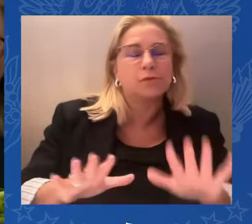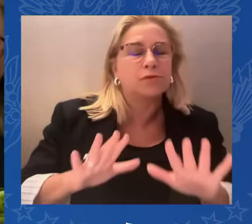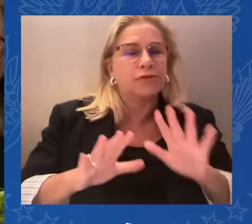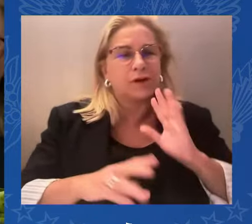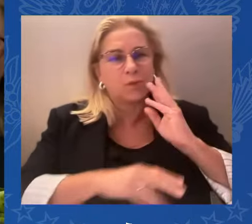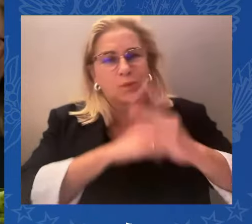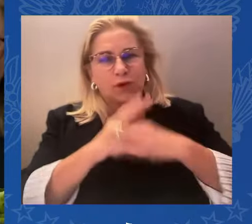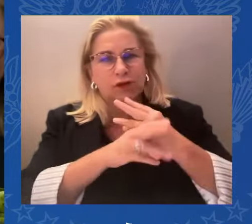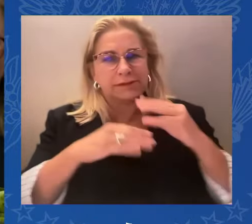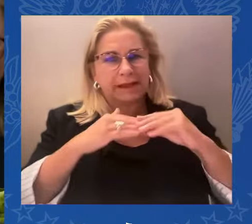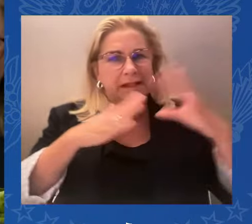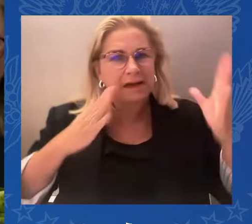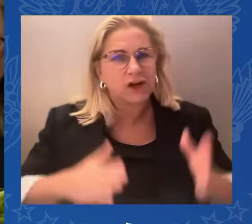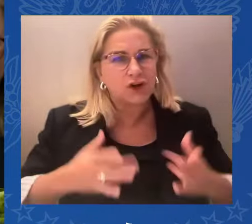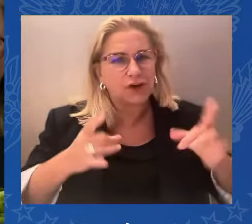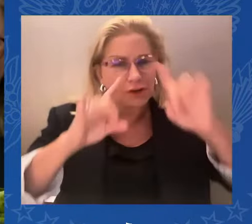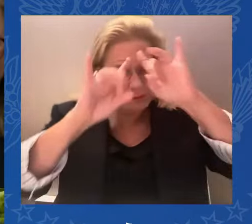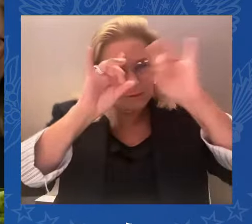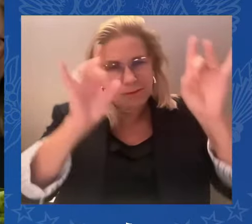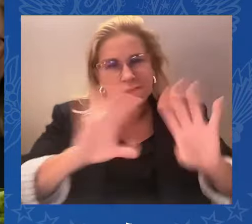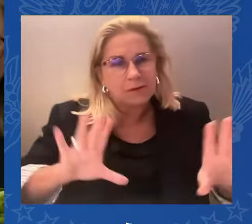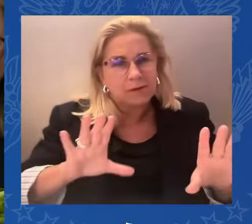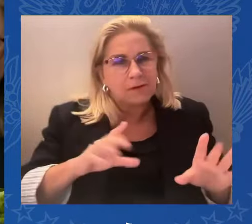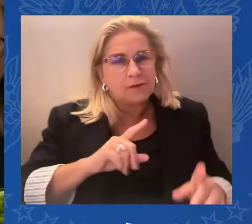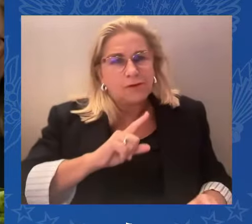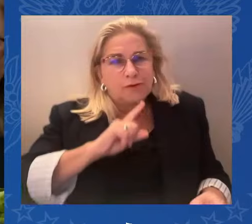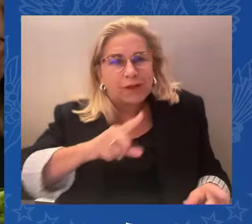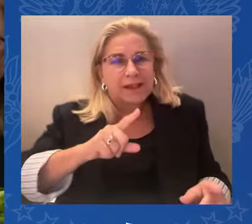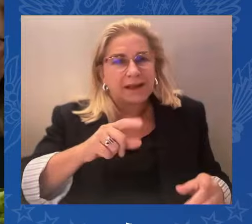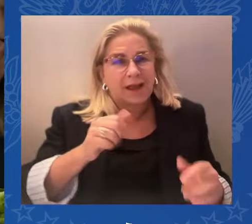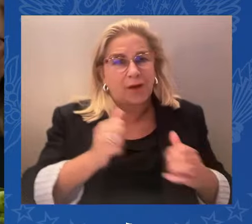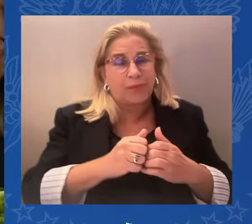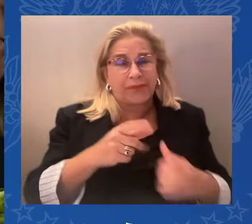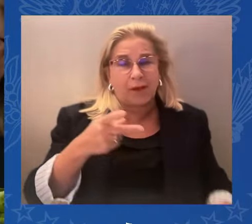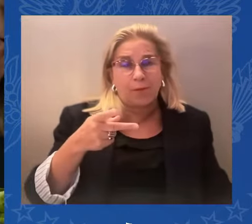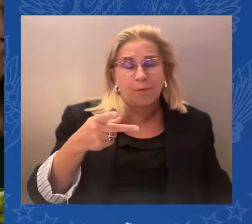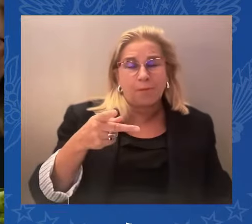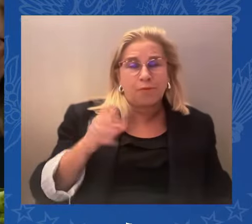We met earlier, and we -- we certainly wish you well.